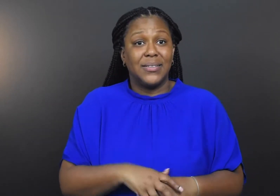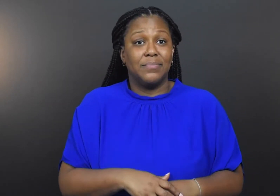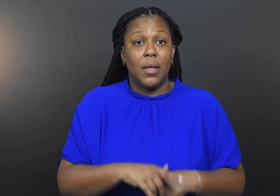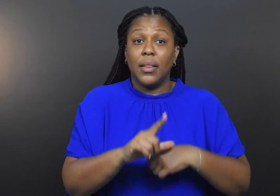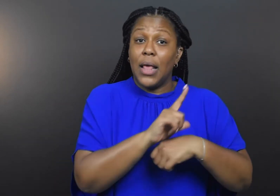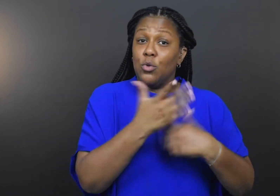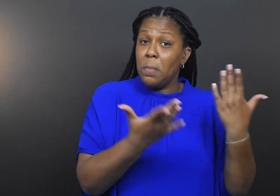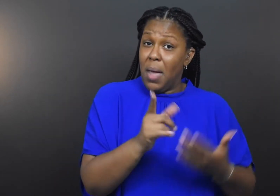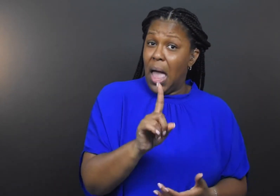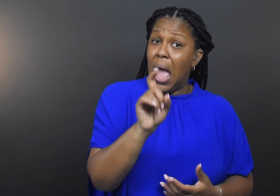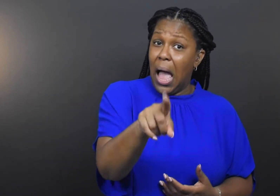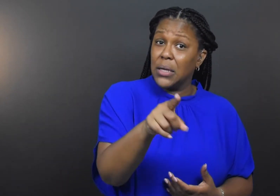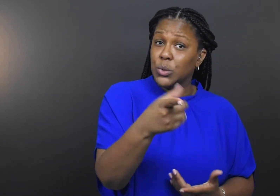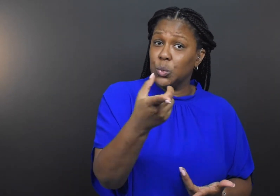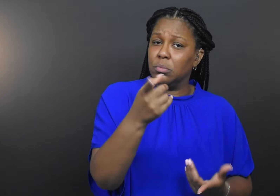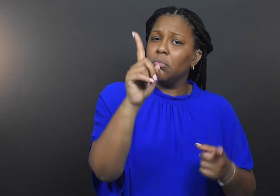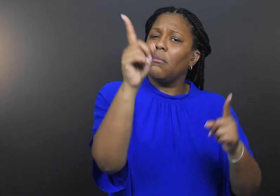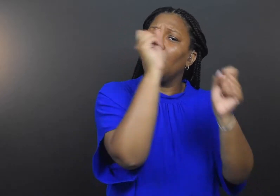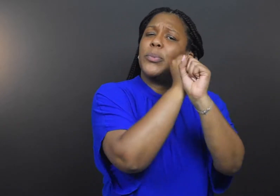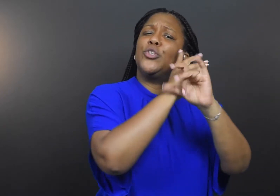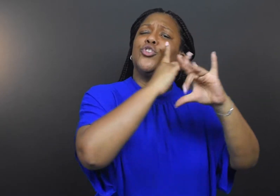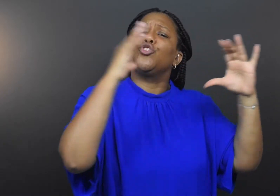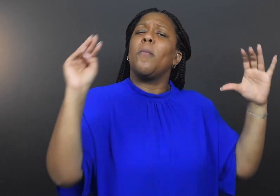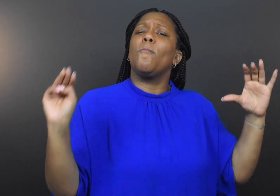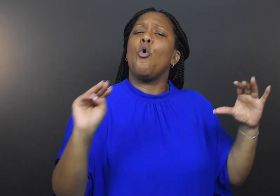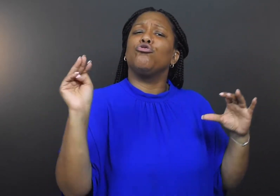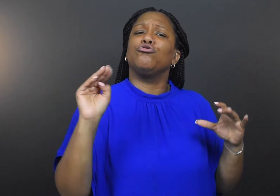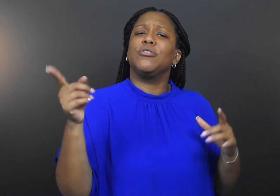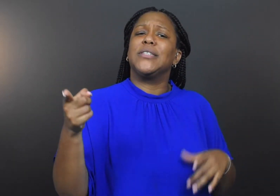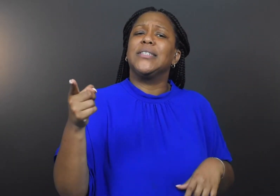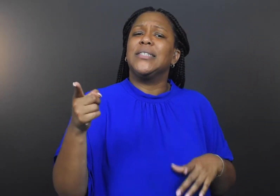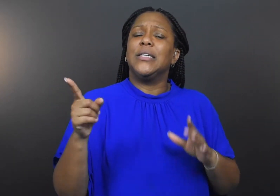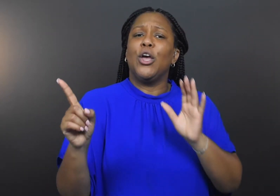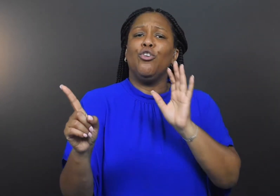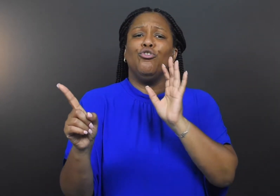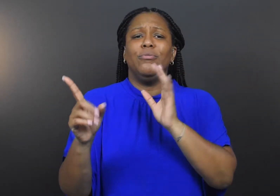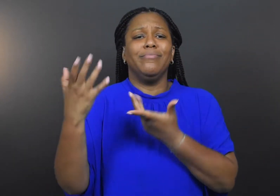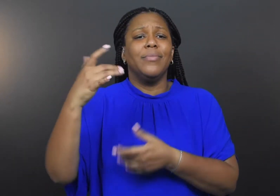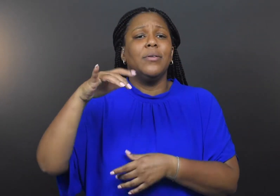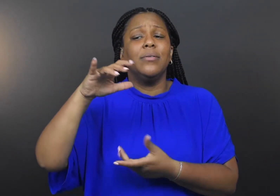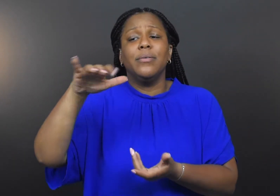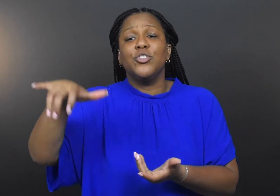Leandris might ask you to picture Marjorie ringing up 100 shoppers